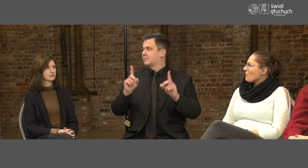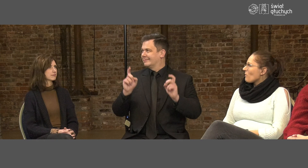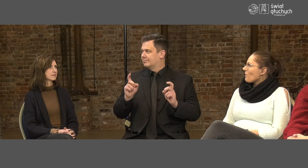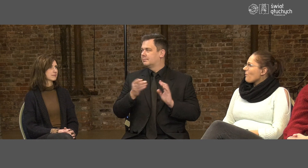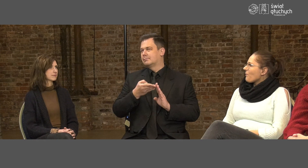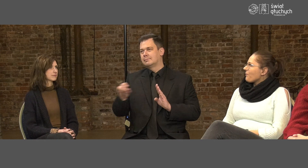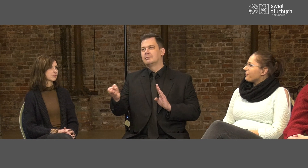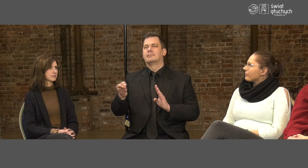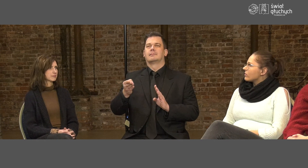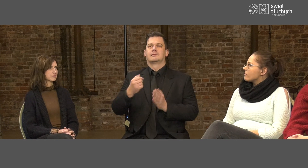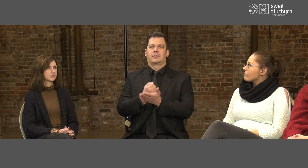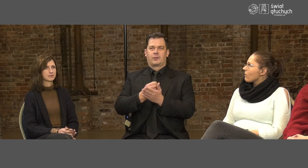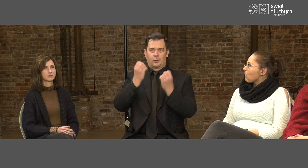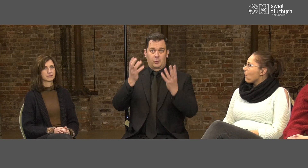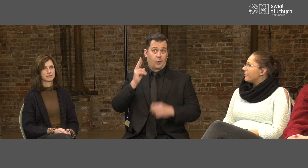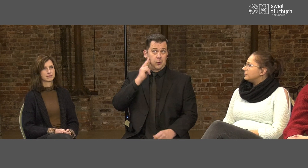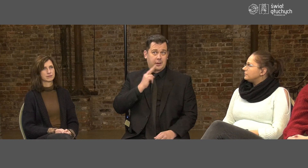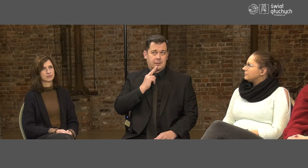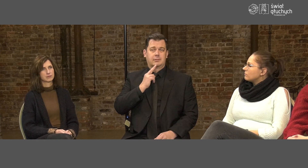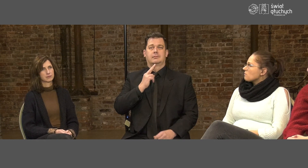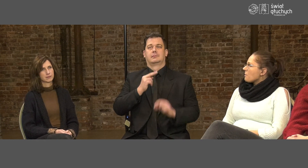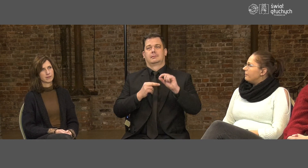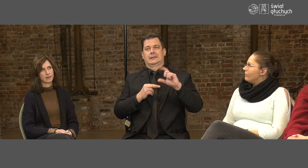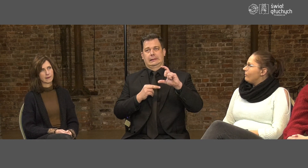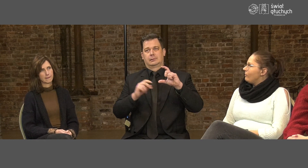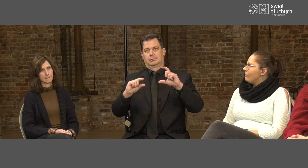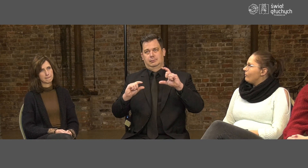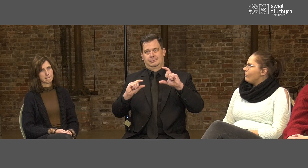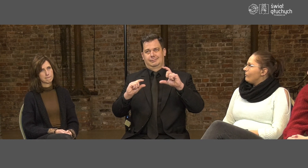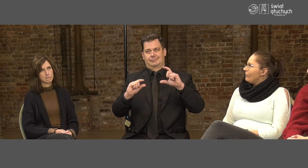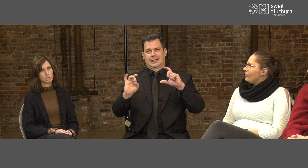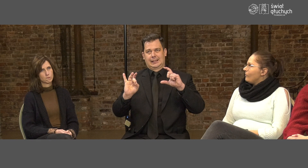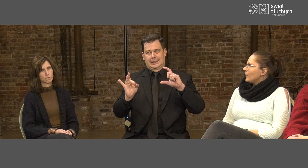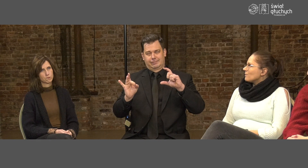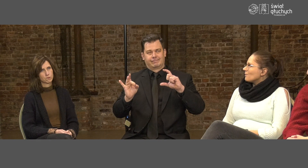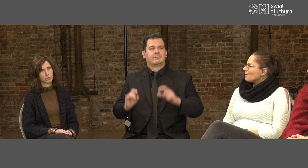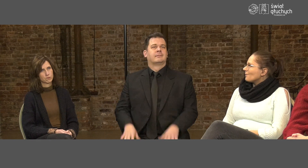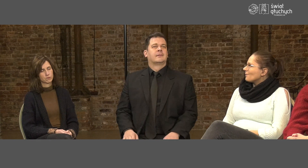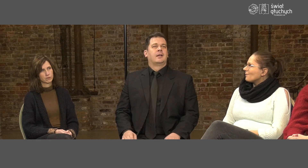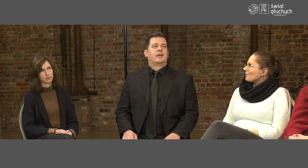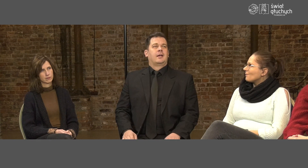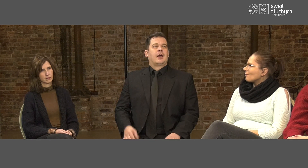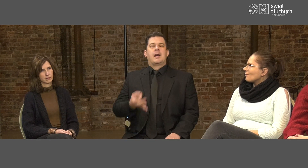Let's continue: Deaf culture with a capital "D."